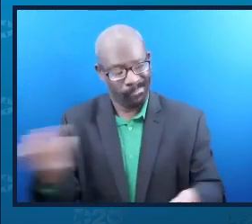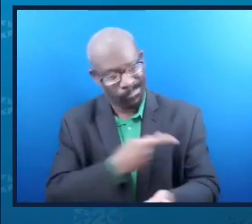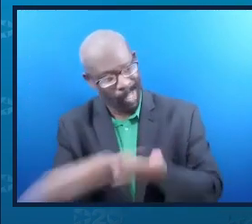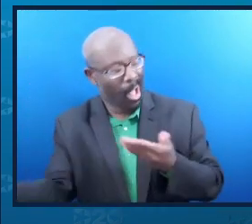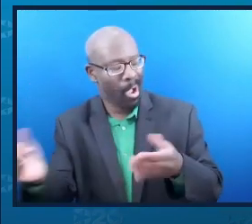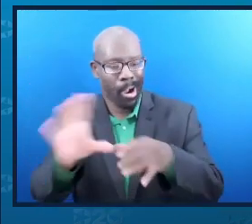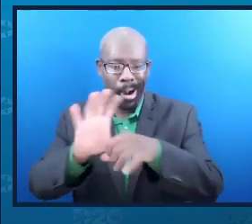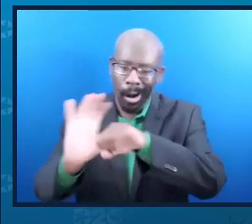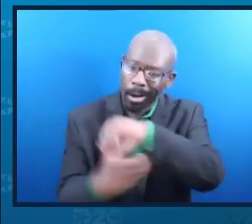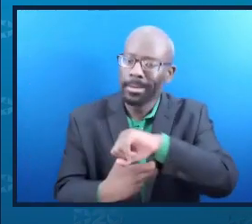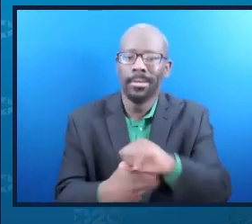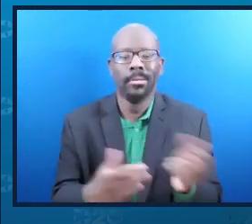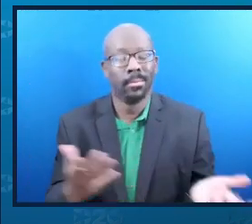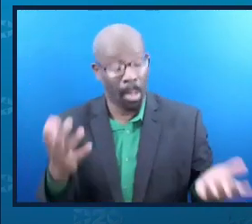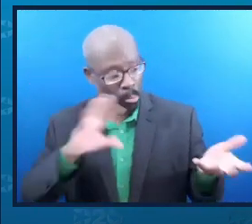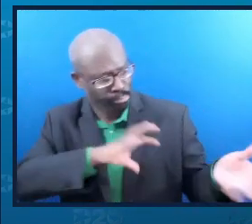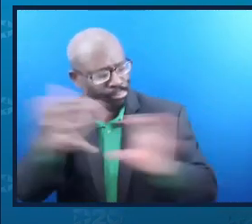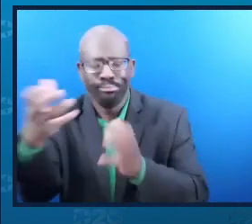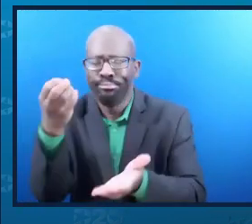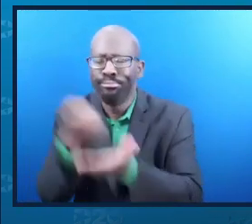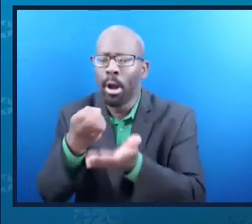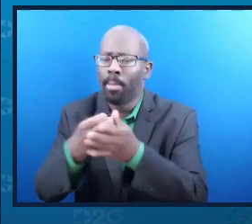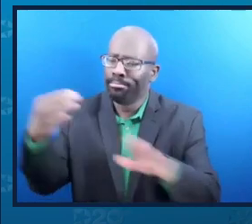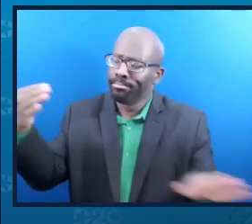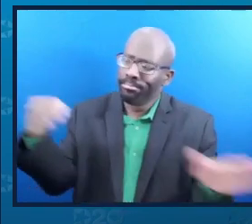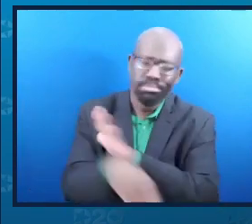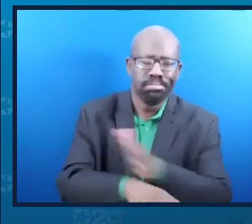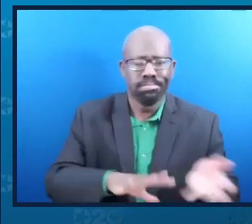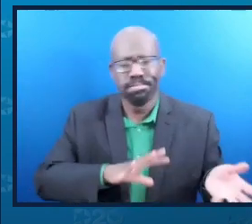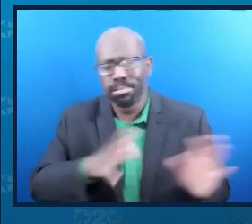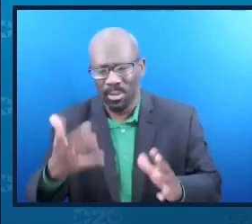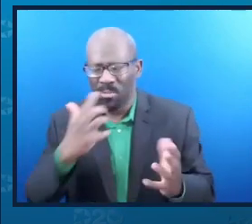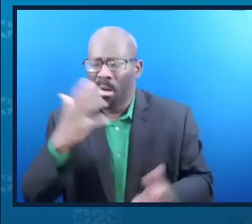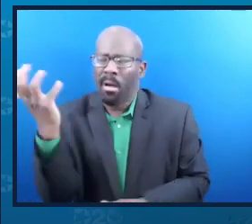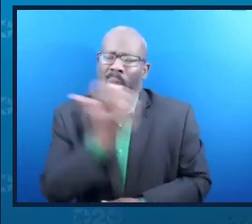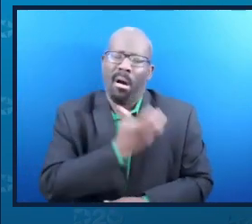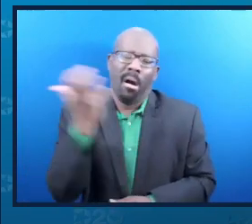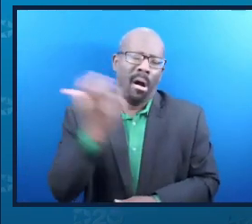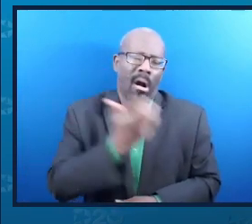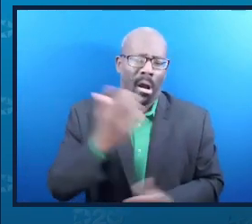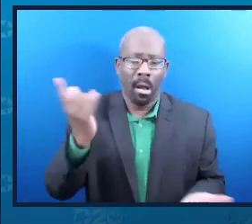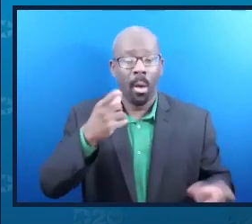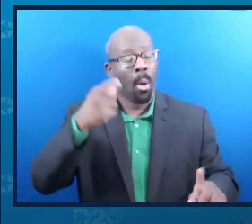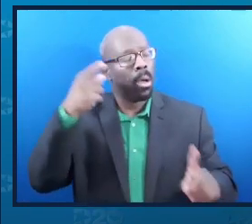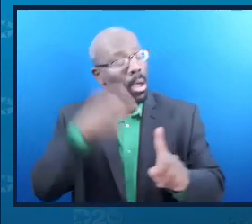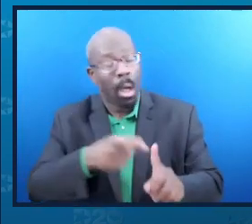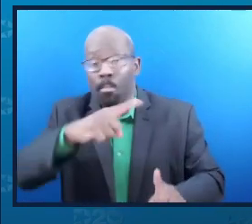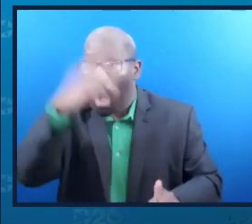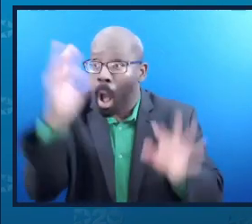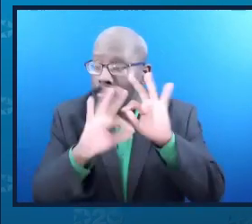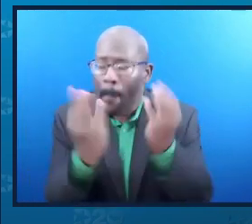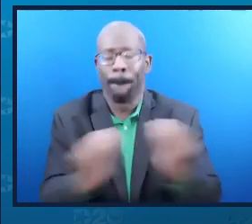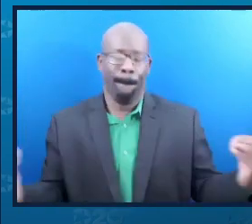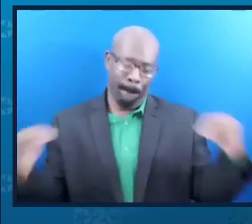ECONOMY NOW IN FREEFALL. MILLIONS OF MOMS AND DADS ARE